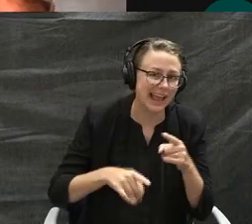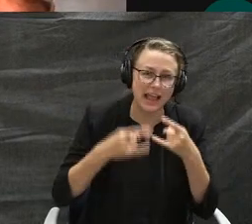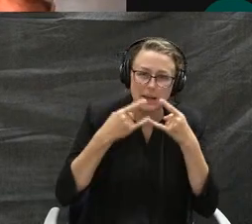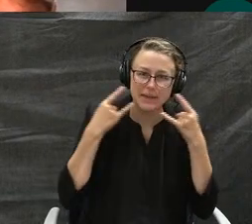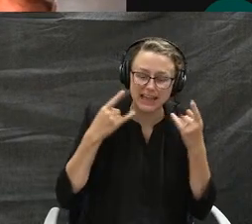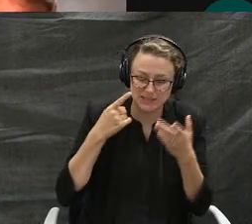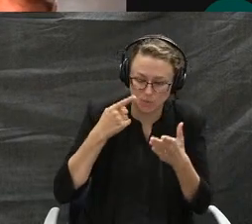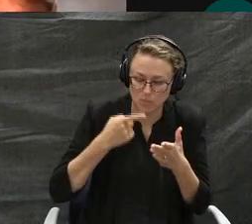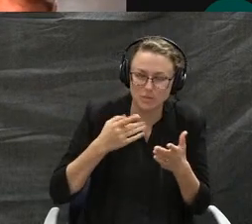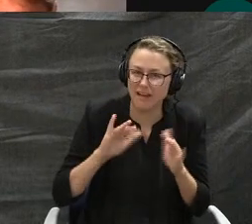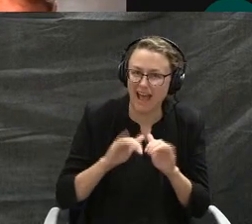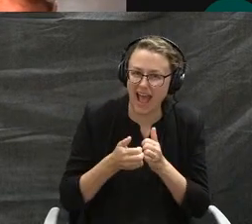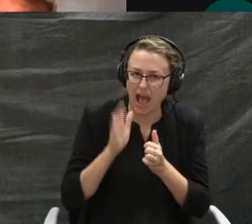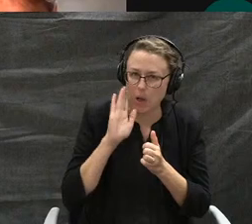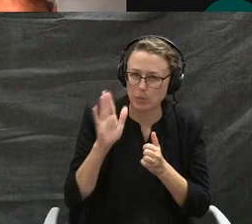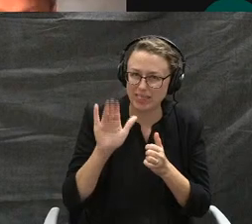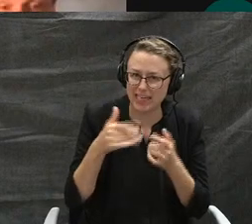would? Well, how things work for them.